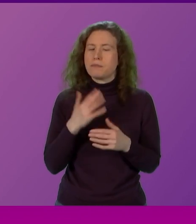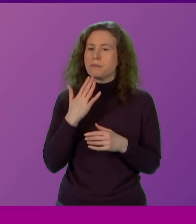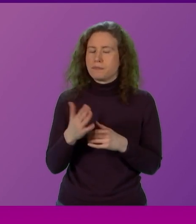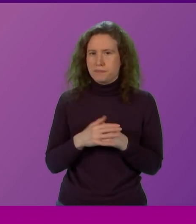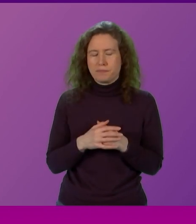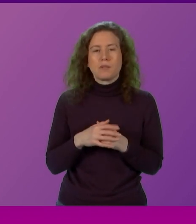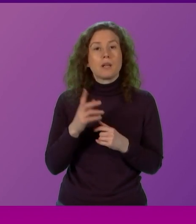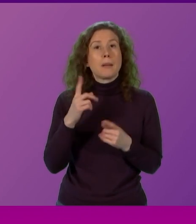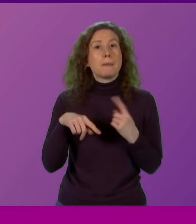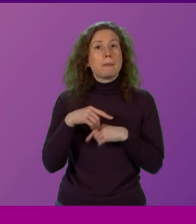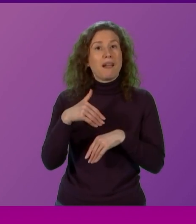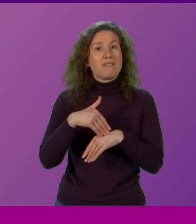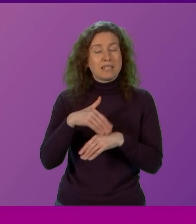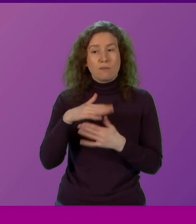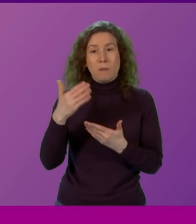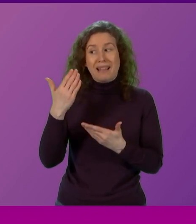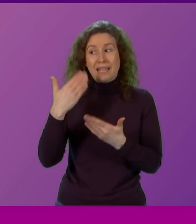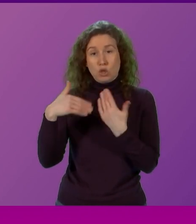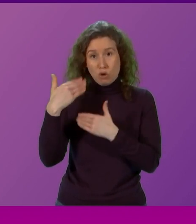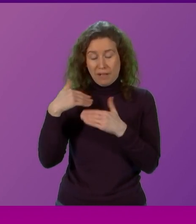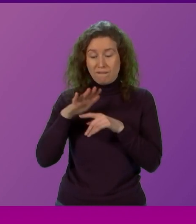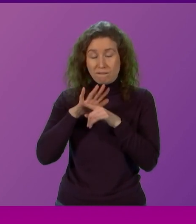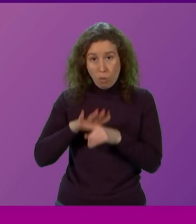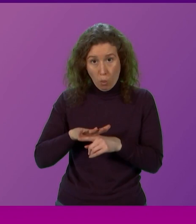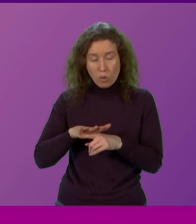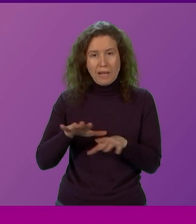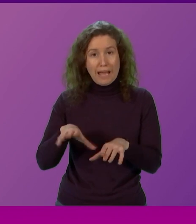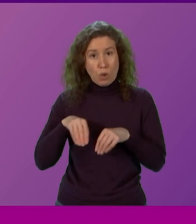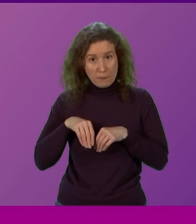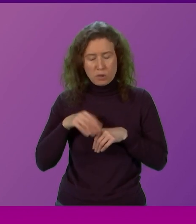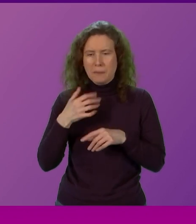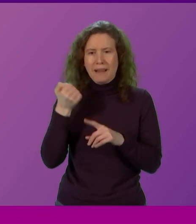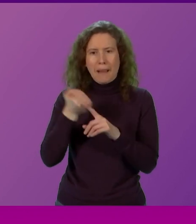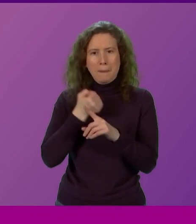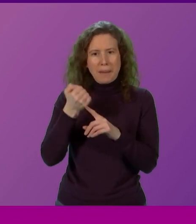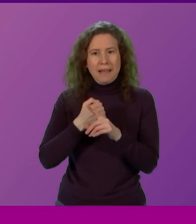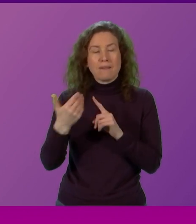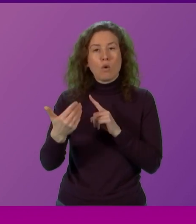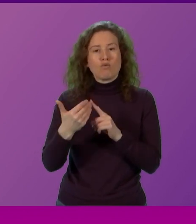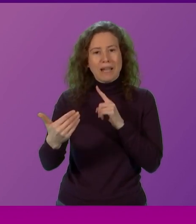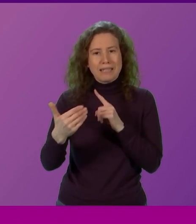People affected by historical forced adoption have been campaigning for recognition, support